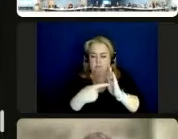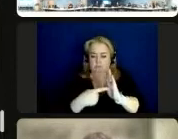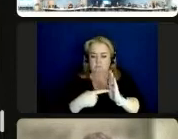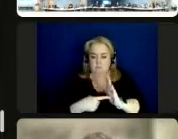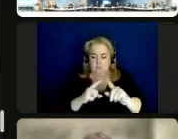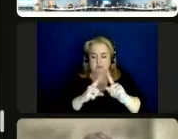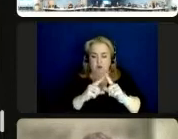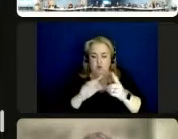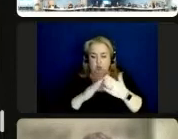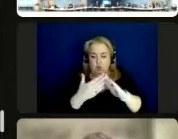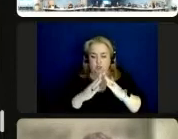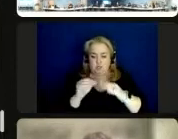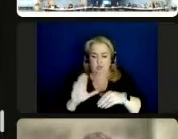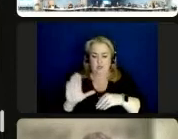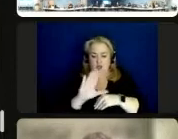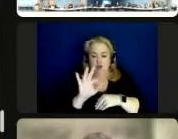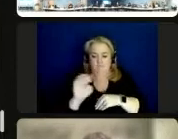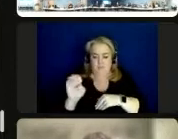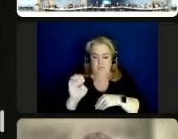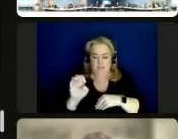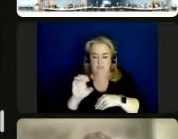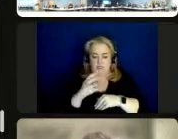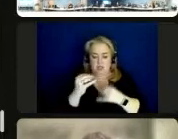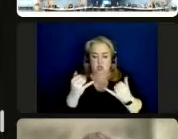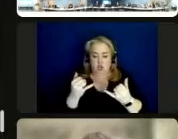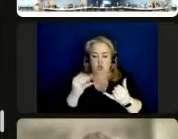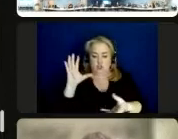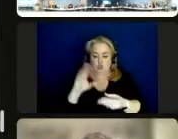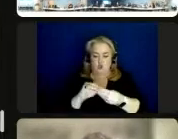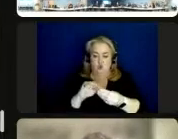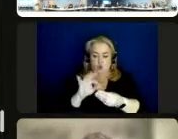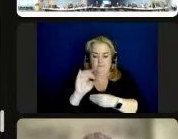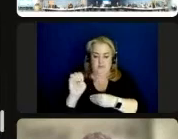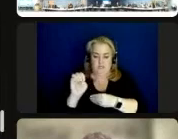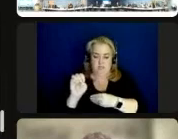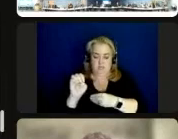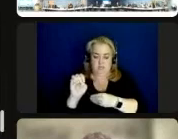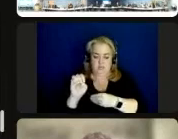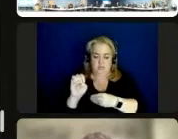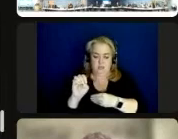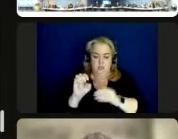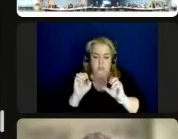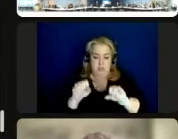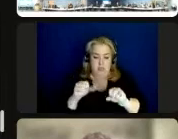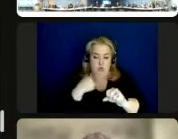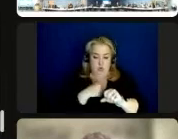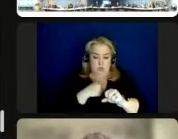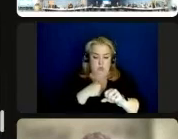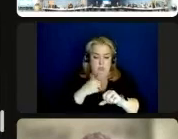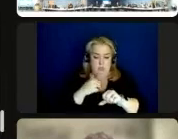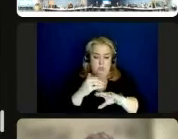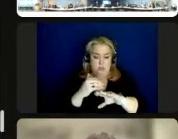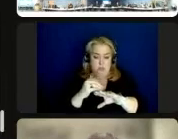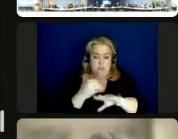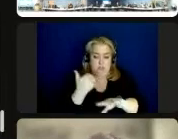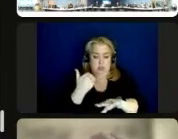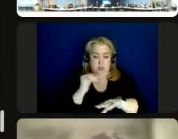CAN'LOCATE RIGHT NOW TONIGHT T T WAS A BREAKDOWN O